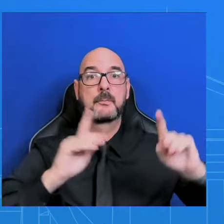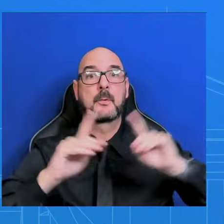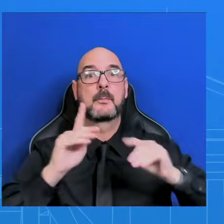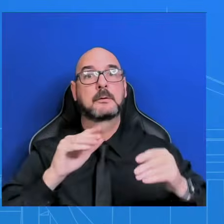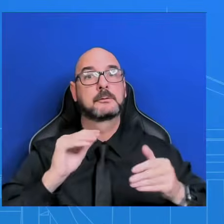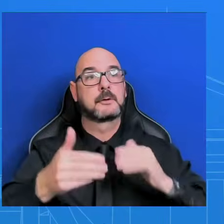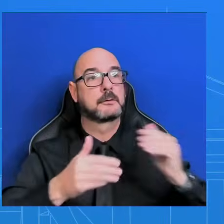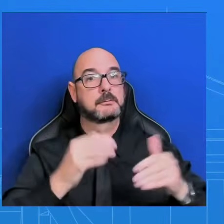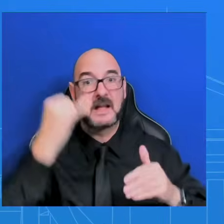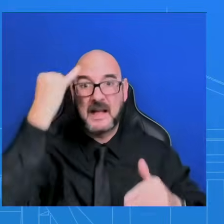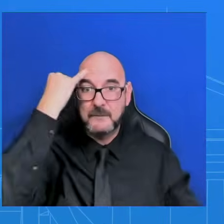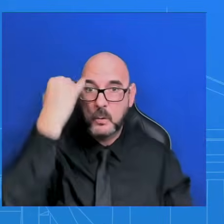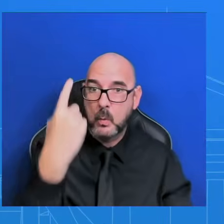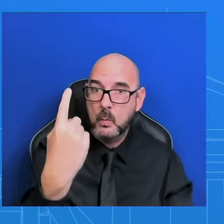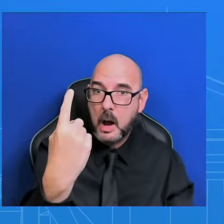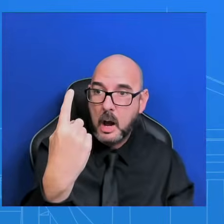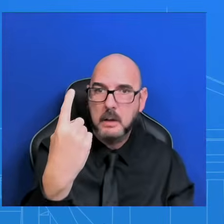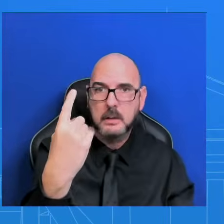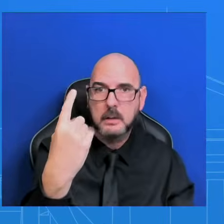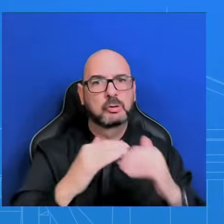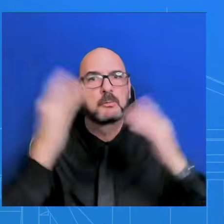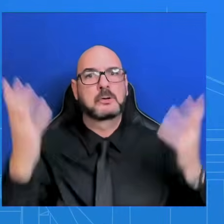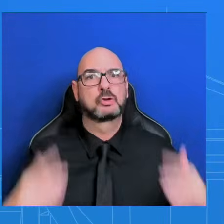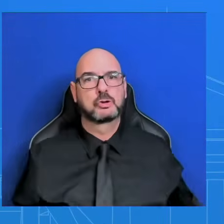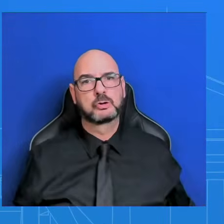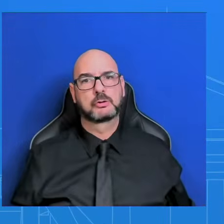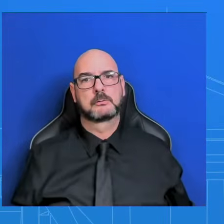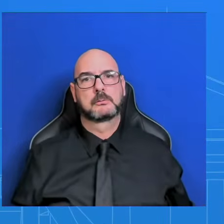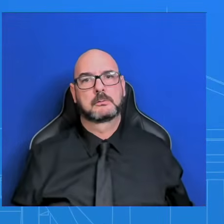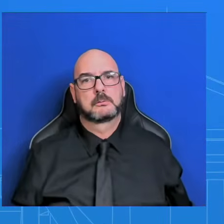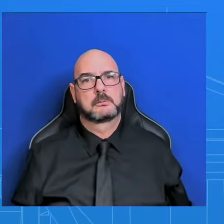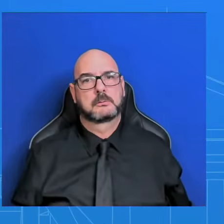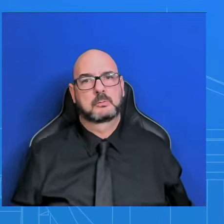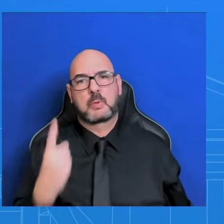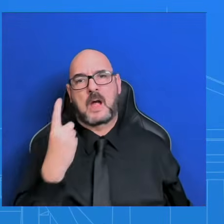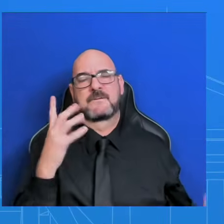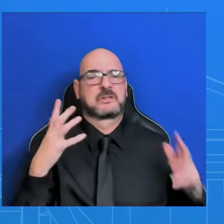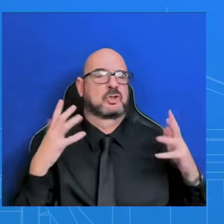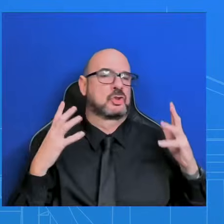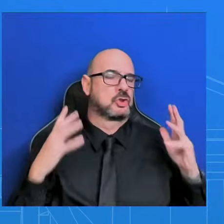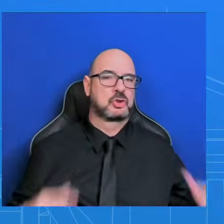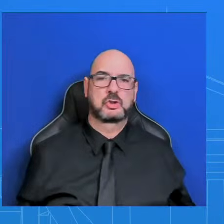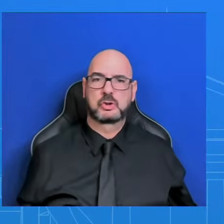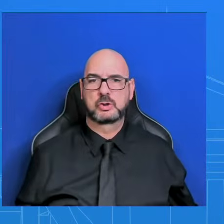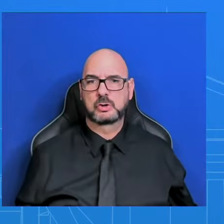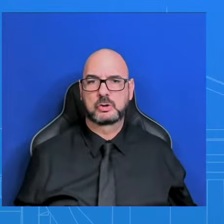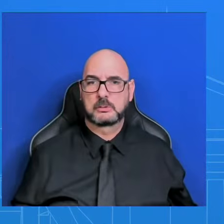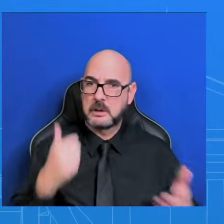that humanitarian aid into Gaza is incredibly important; making sure hostages -- American hostages, all hostages come home;